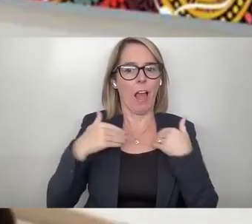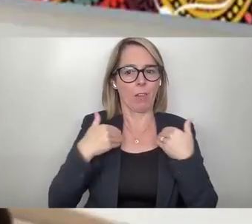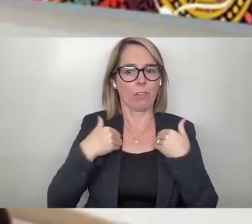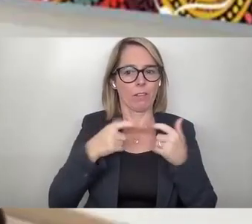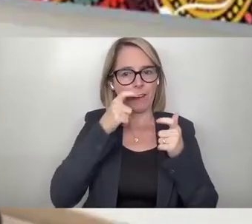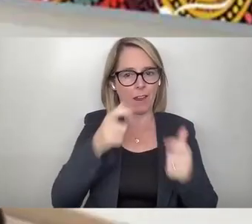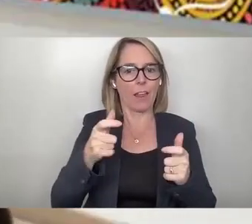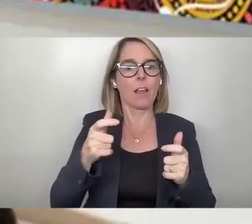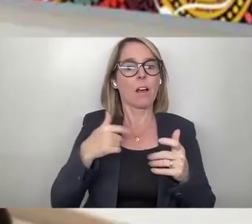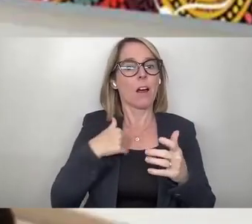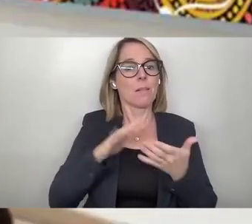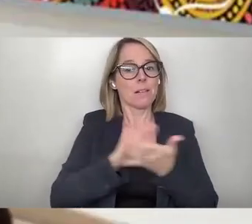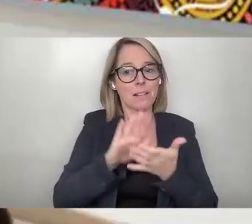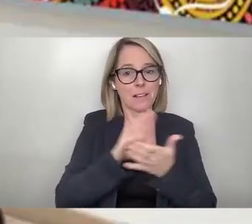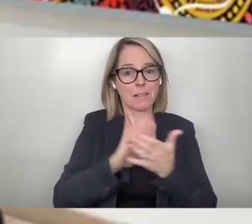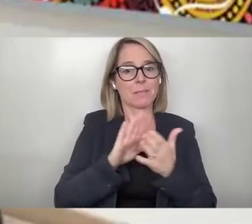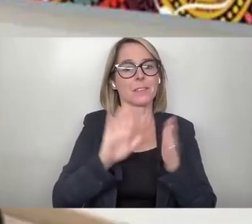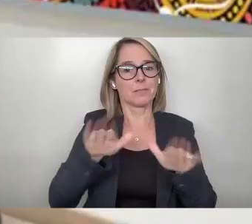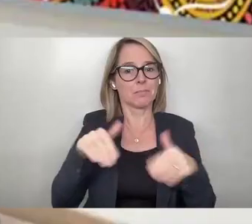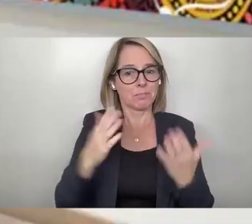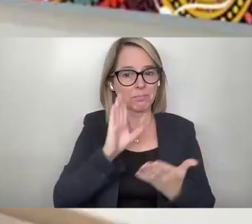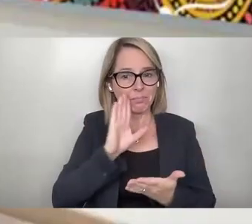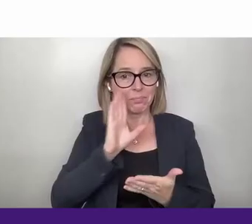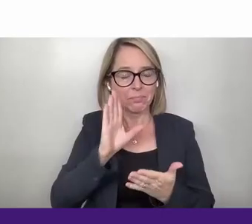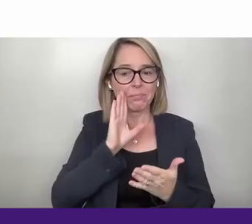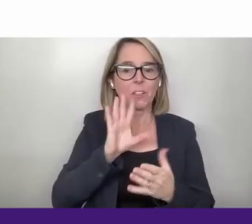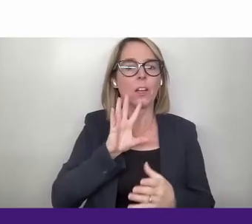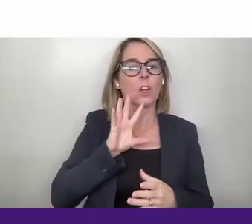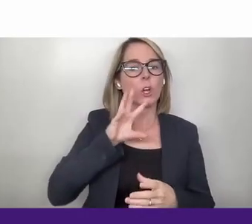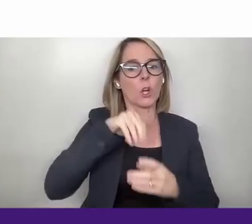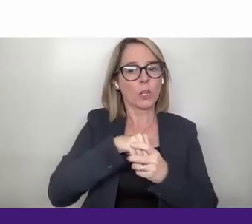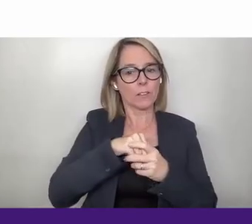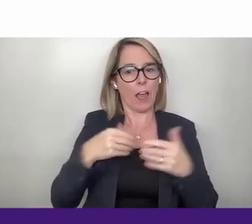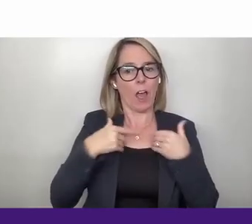‘Inclusive Healthcare for People with Intellectual Disability’. But before I do,